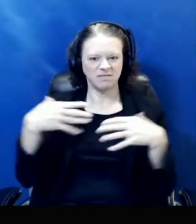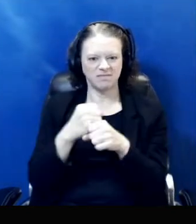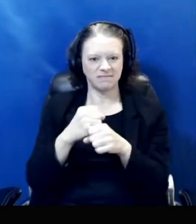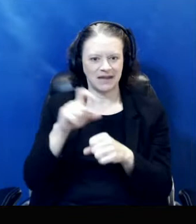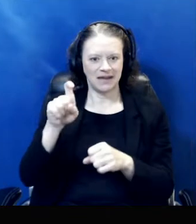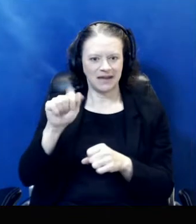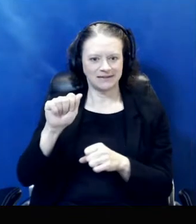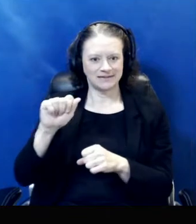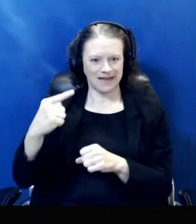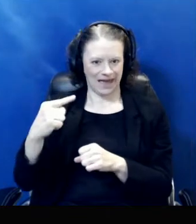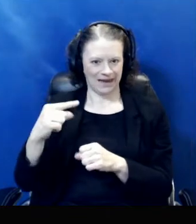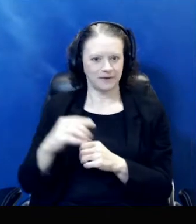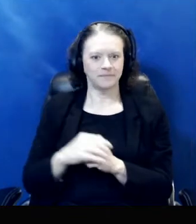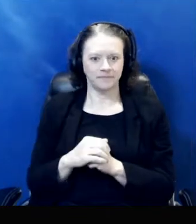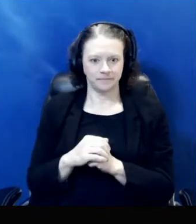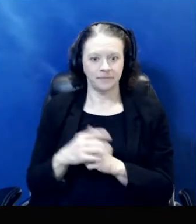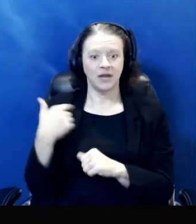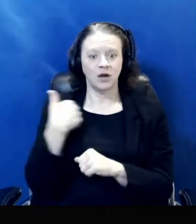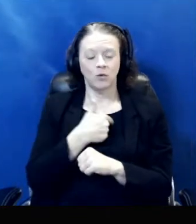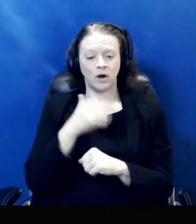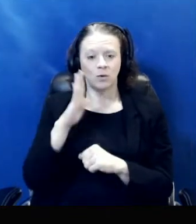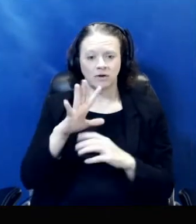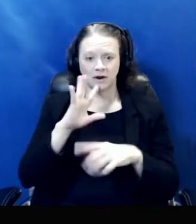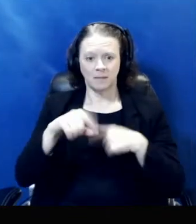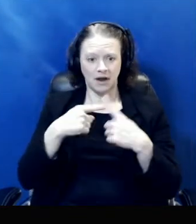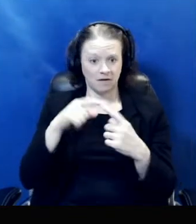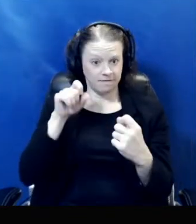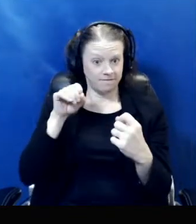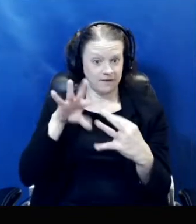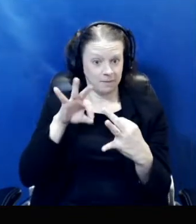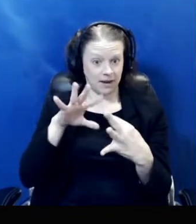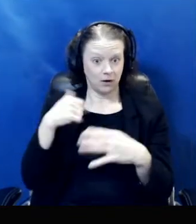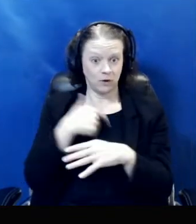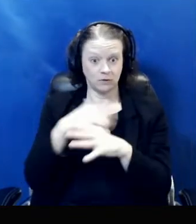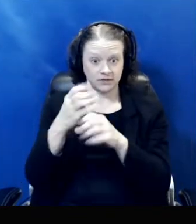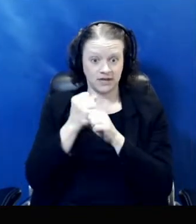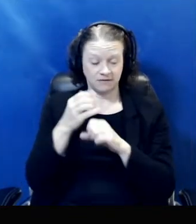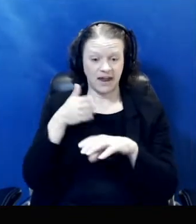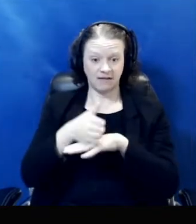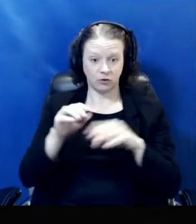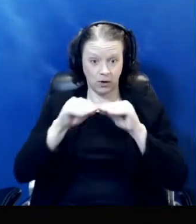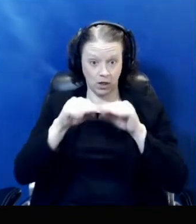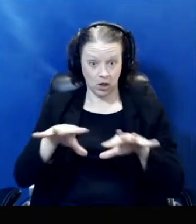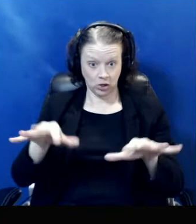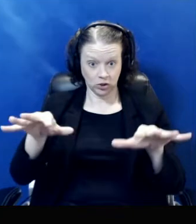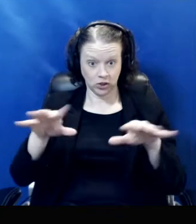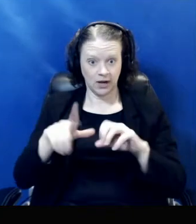next, go into the feedback that we received after they launched, and how that made us decide to make some updates.